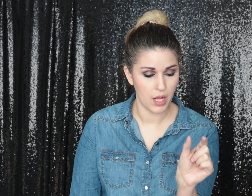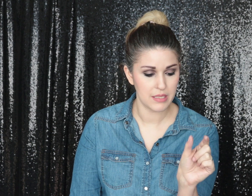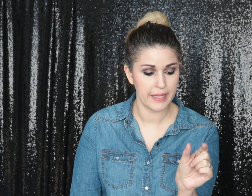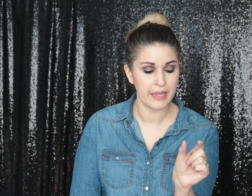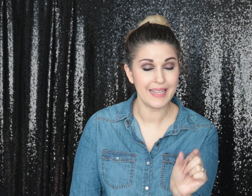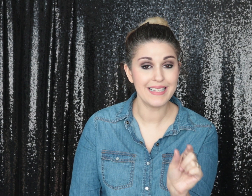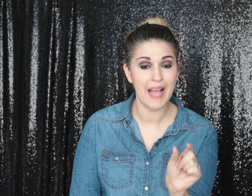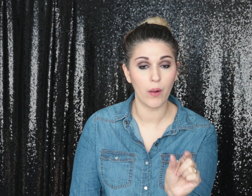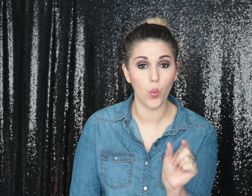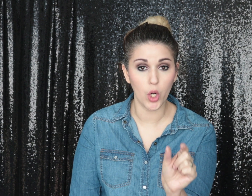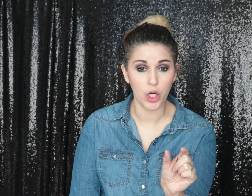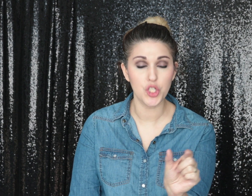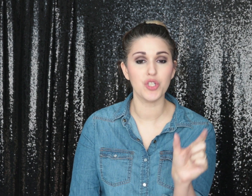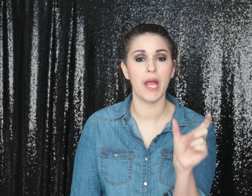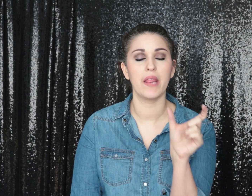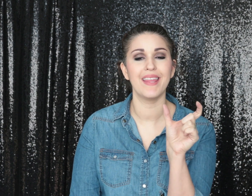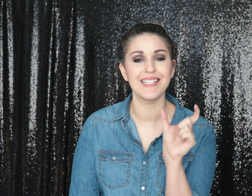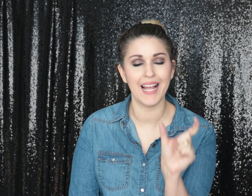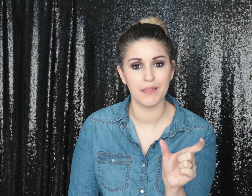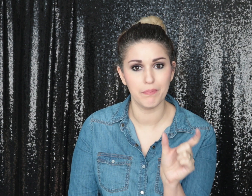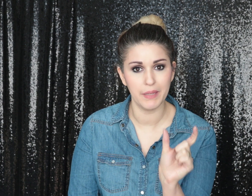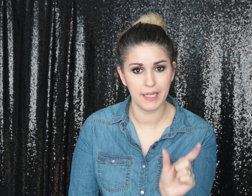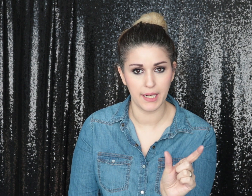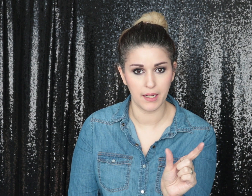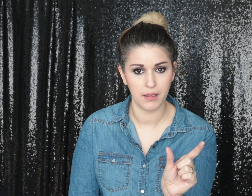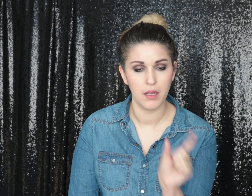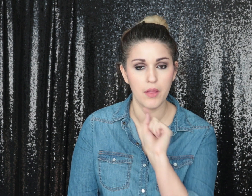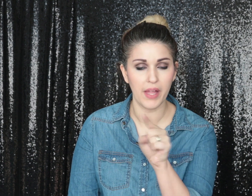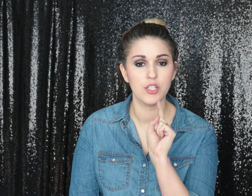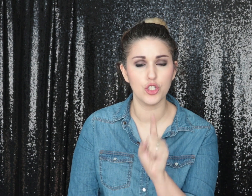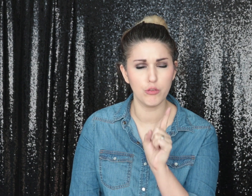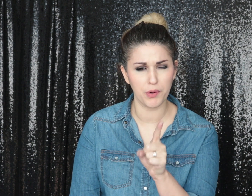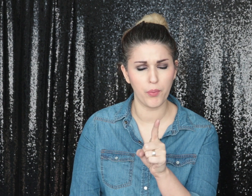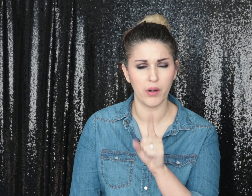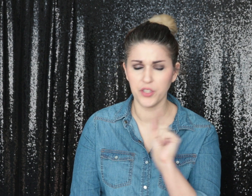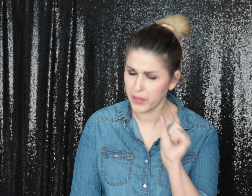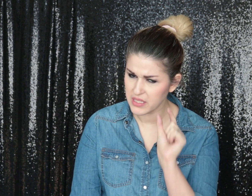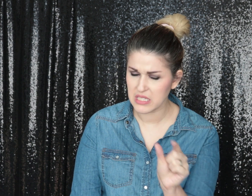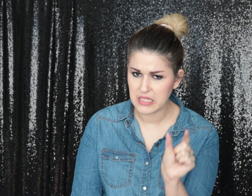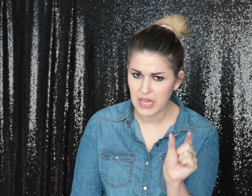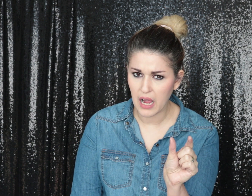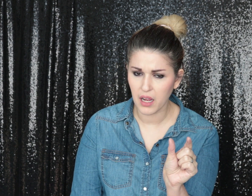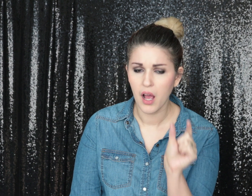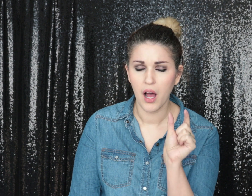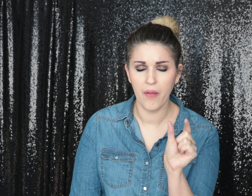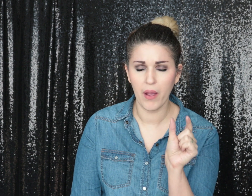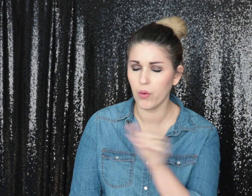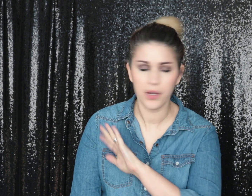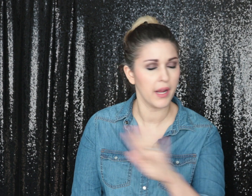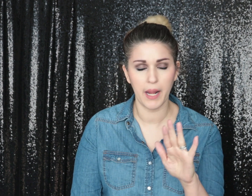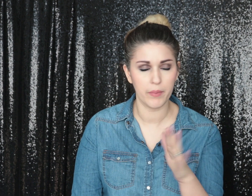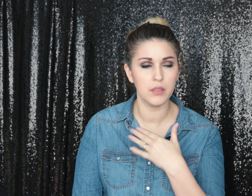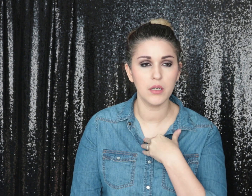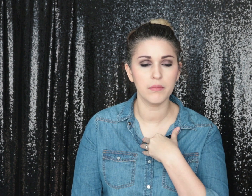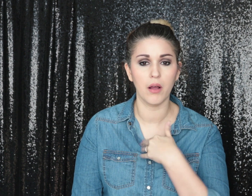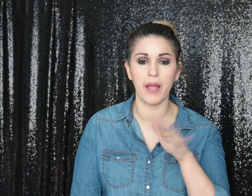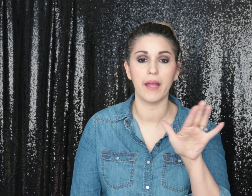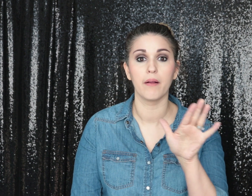You're not signing the exact words. You're signing the exact meaning. That super important. Don't get stuck on that word and I'm up. Okay,